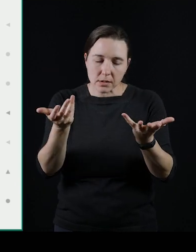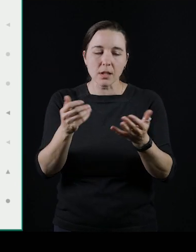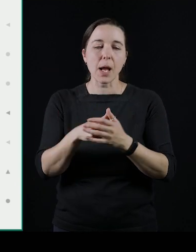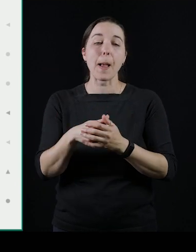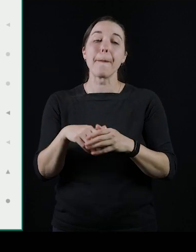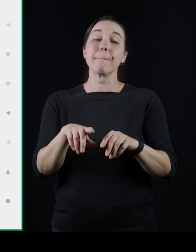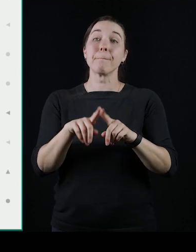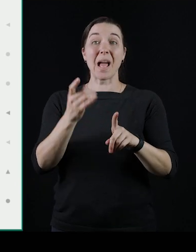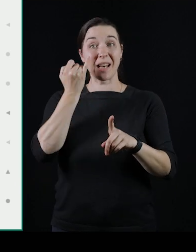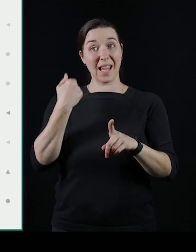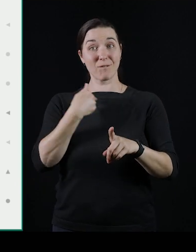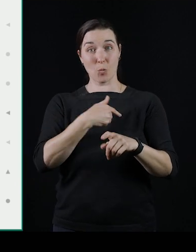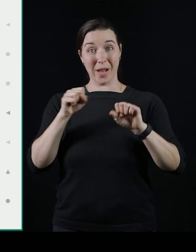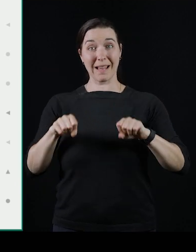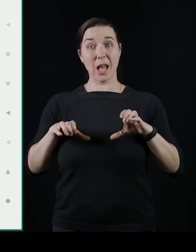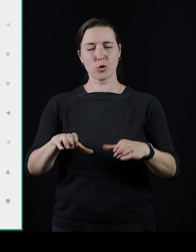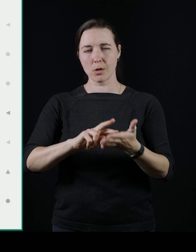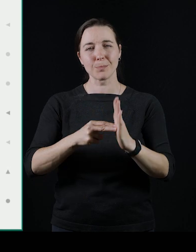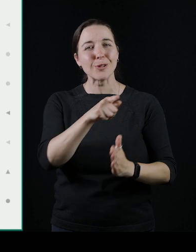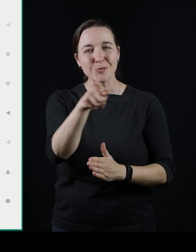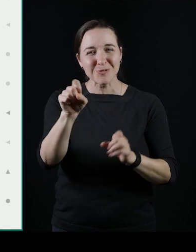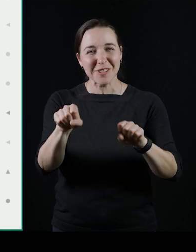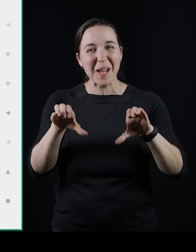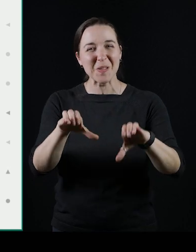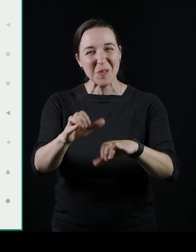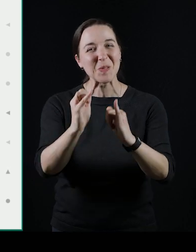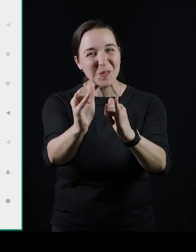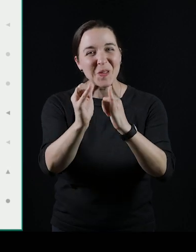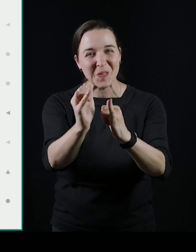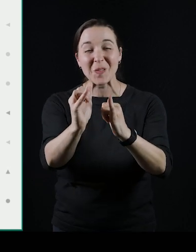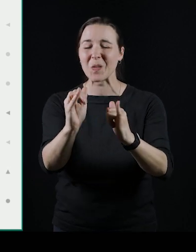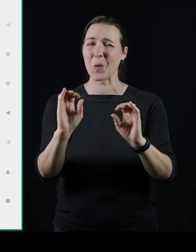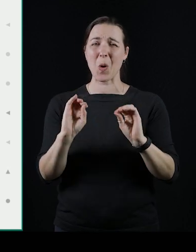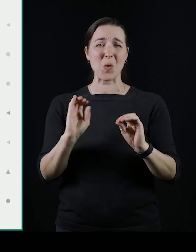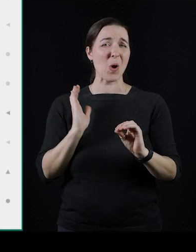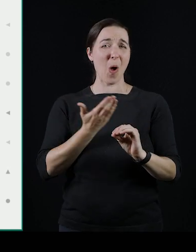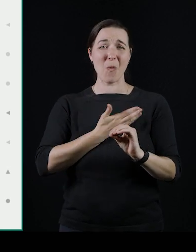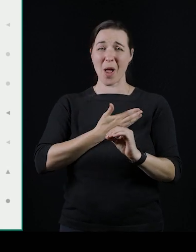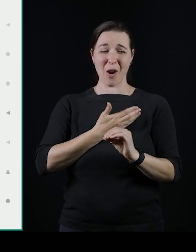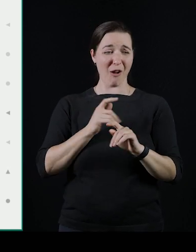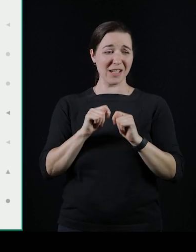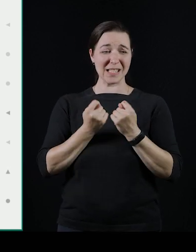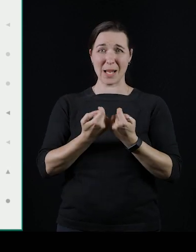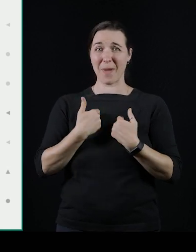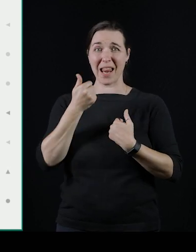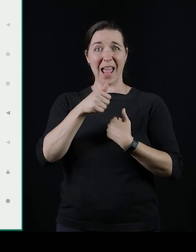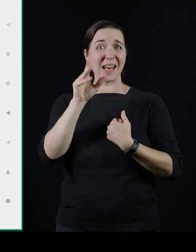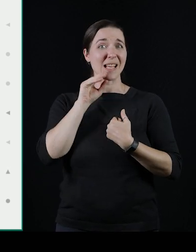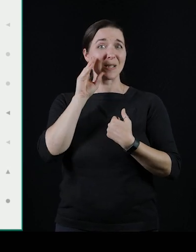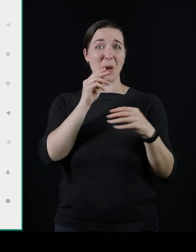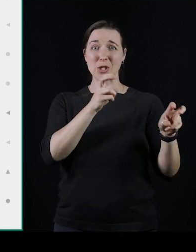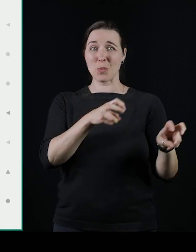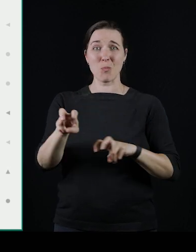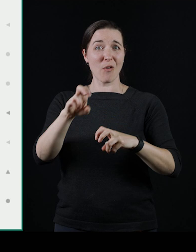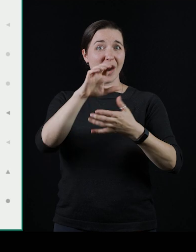but if we can do it, you can do it too. No one on our team had any experience moving cloud providers before we started.